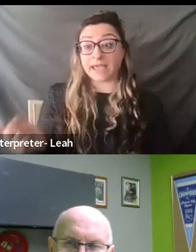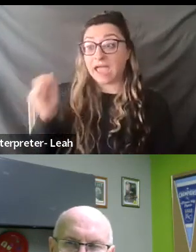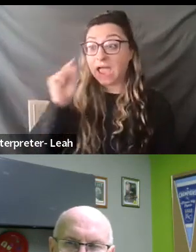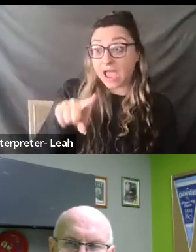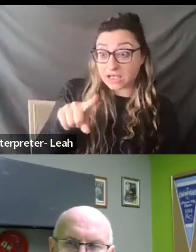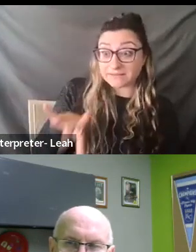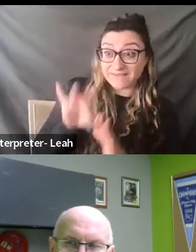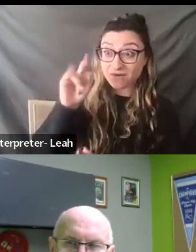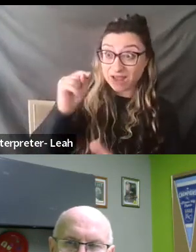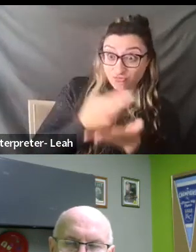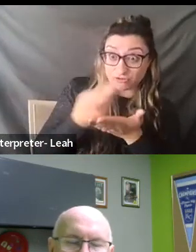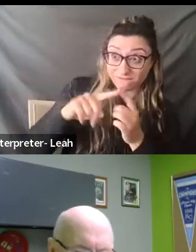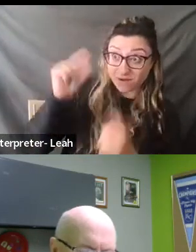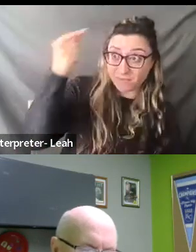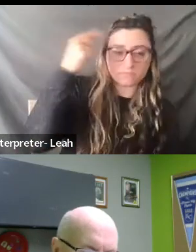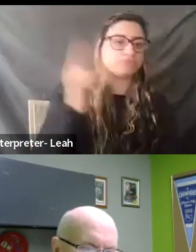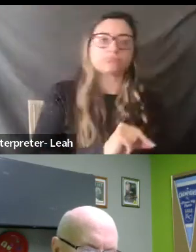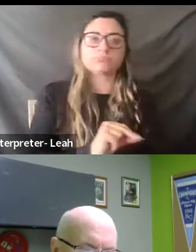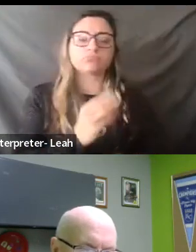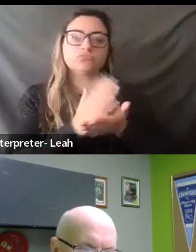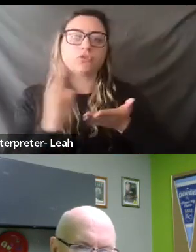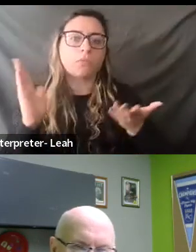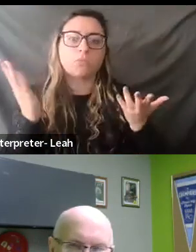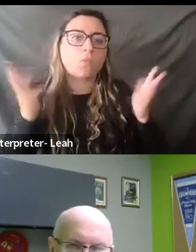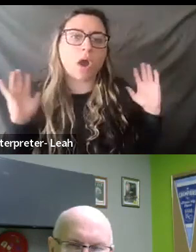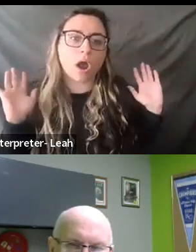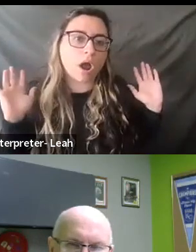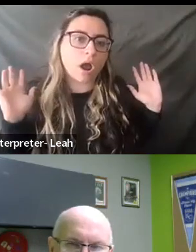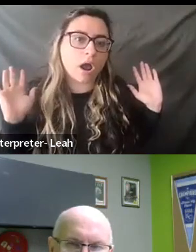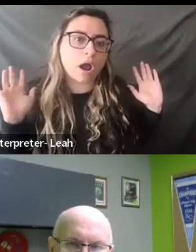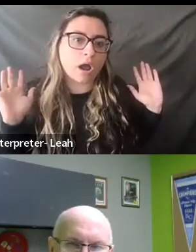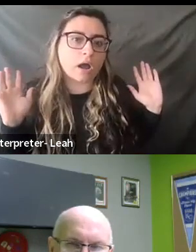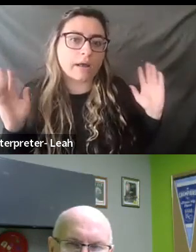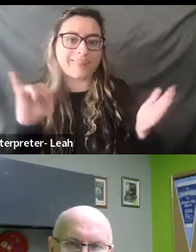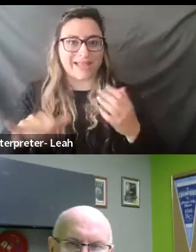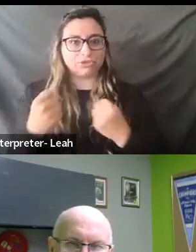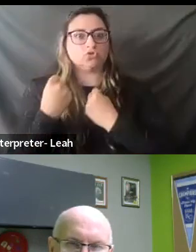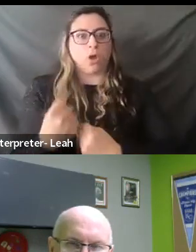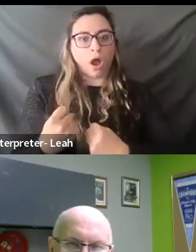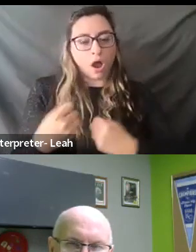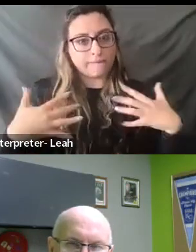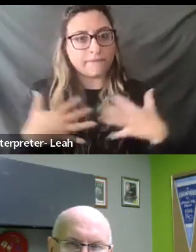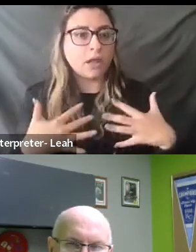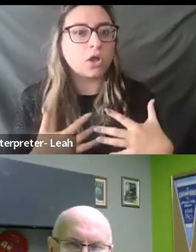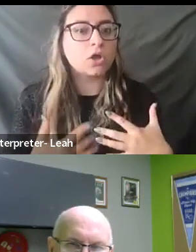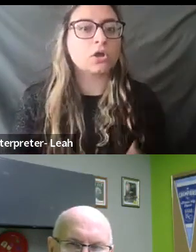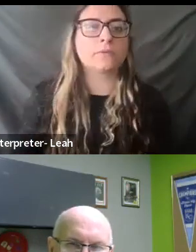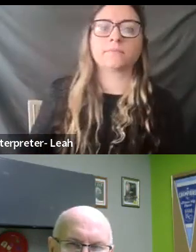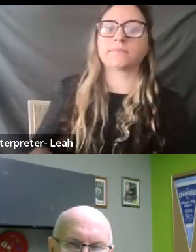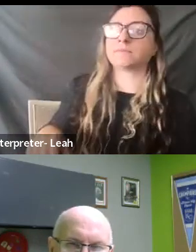Another CIL director gave me an example during a key informant interview of a person who was homeless, sleeping outside in a tent so forth and so on, and she brought him in and was doing an intake and offered him subsidized housing. And when he asked and found out that the resource was the government, he said no.